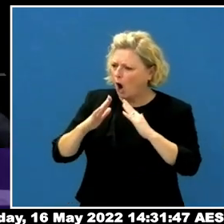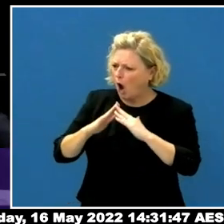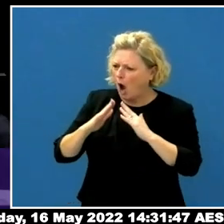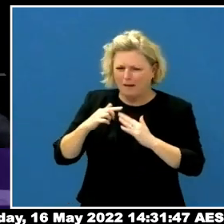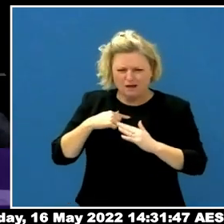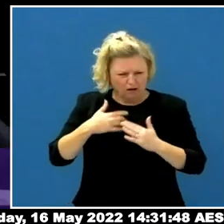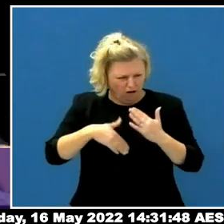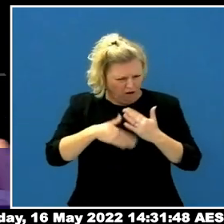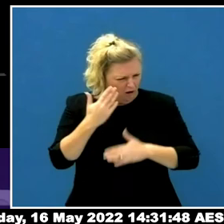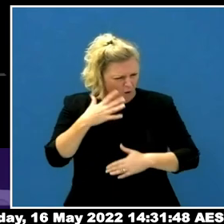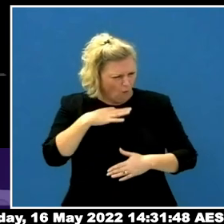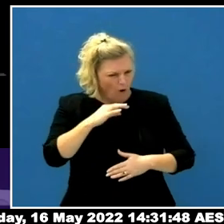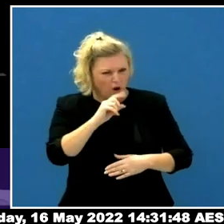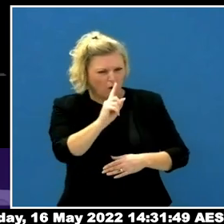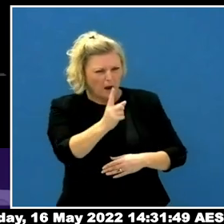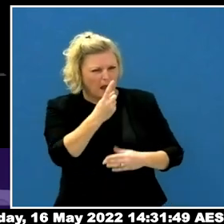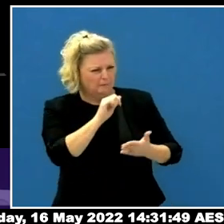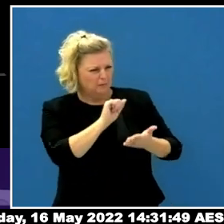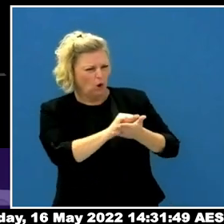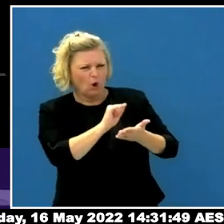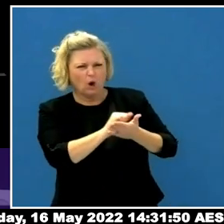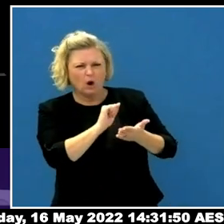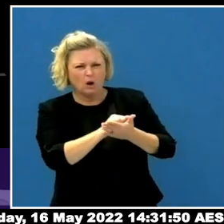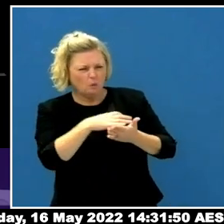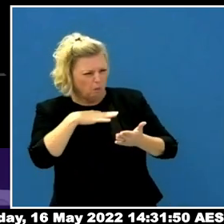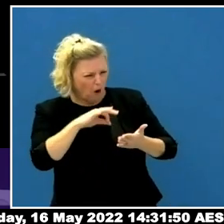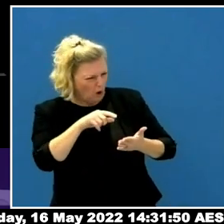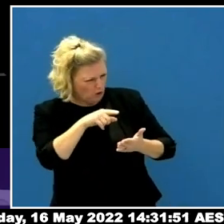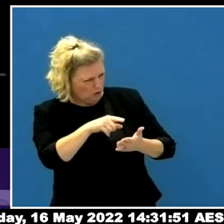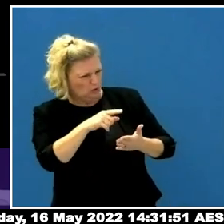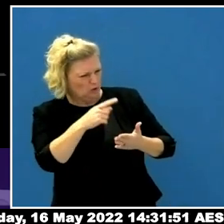my number or ring your Team Leader to ring me, just to see if I was home".